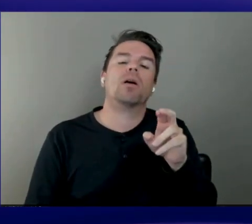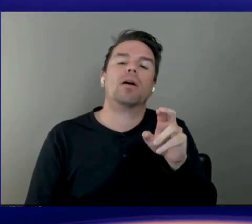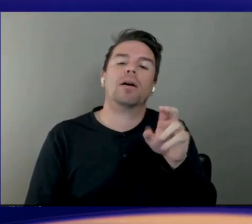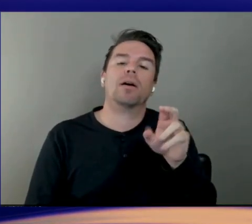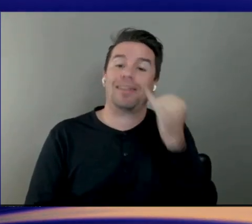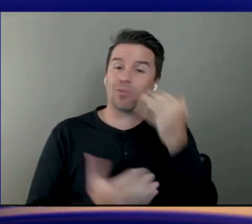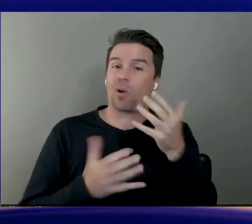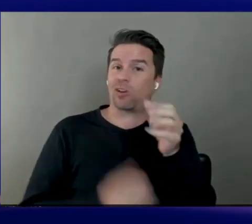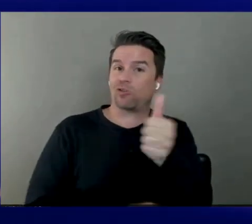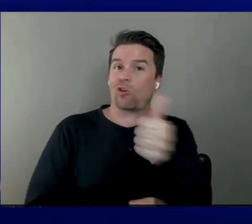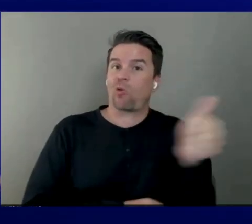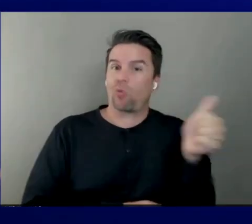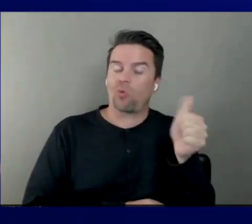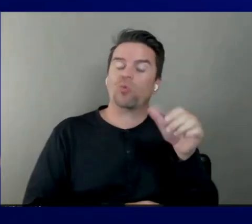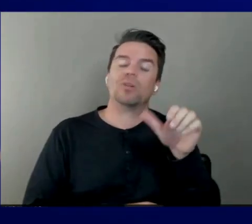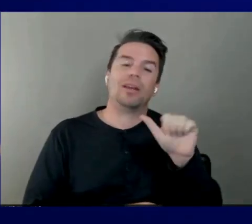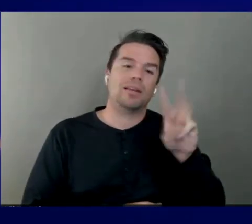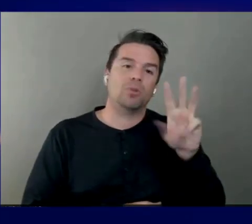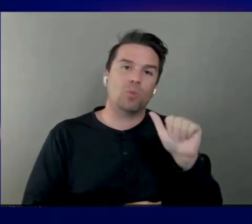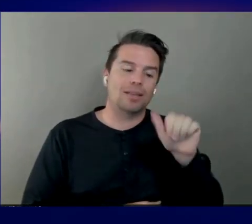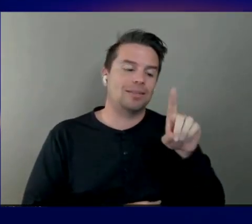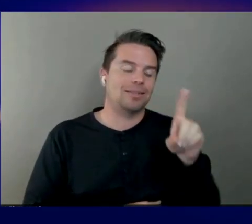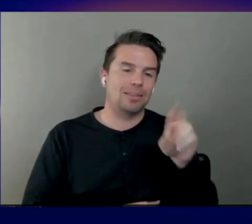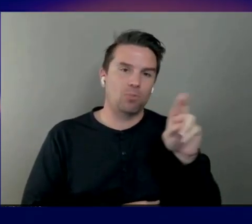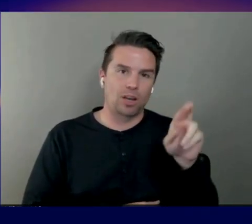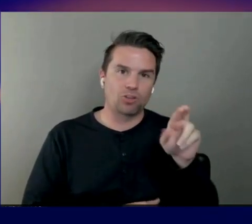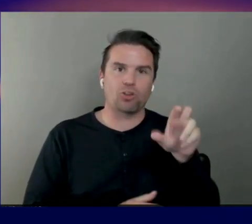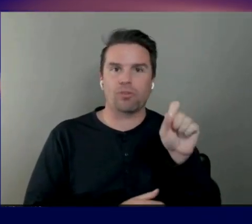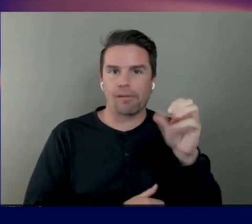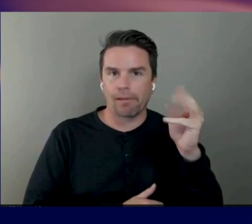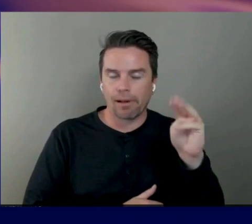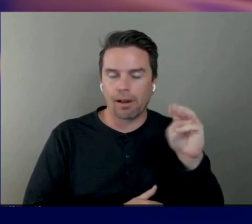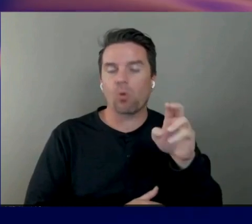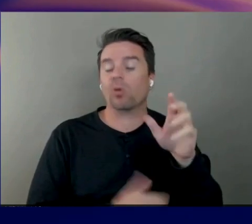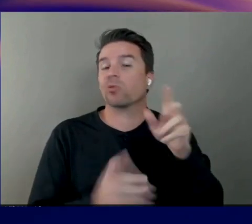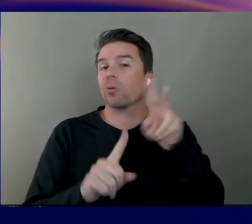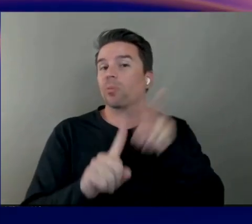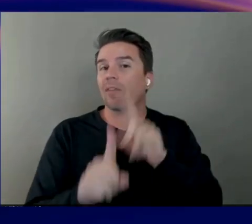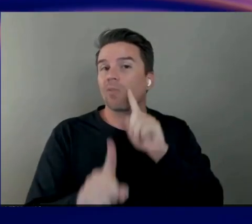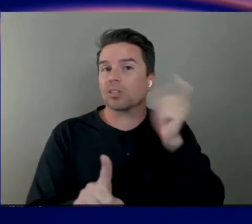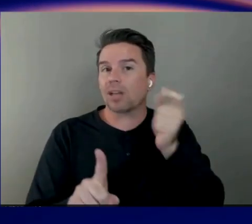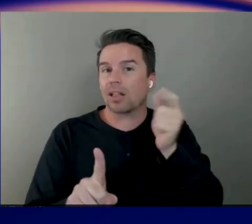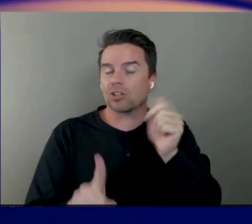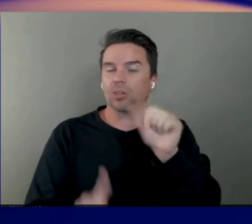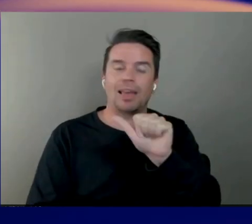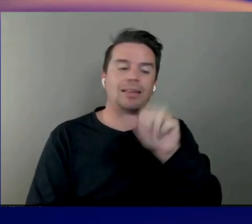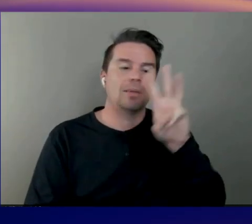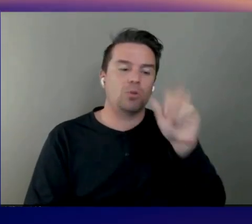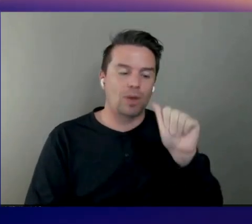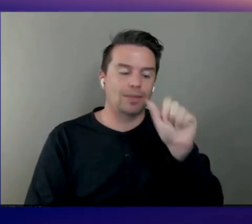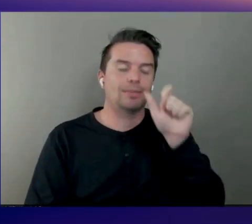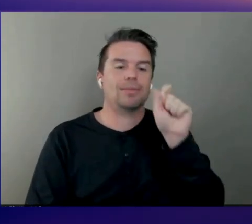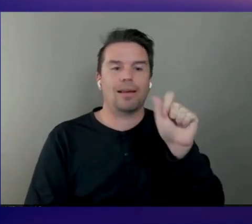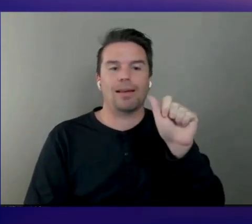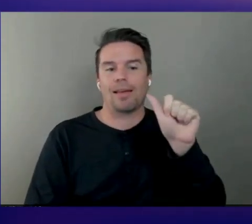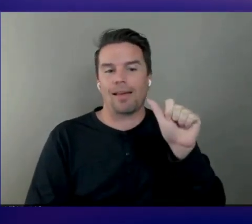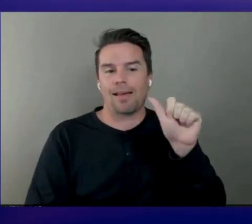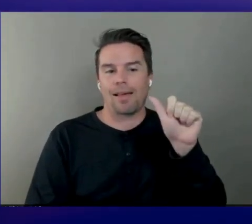And finally, to apply for the scholarship you can go to awsaimlscholarship.com. Wow. - He's got all the websites. Yeah . - He's got them all listed.